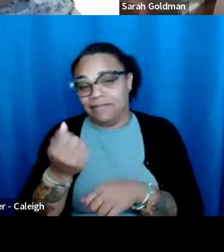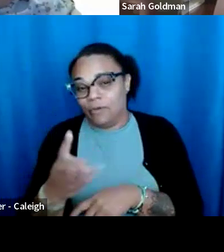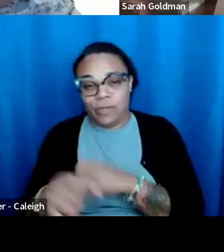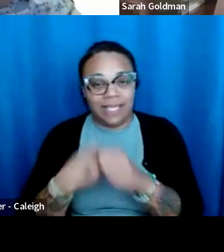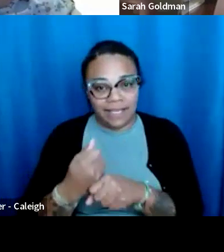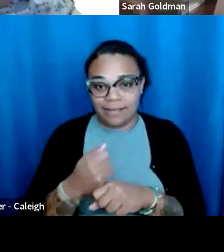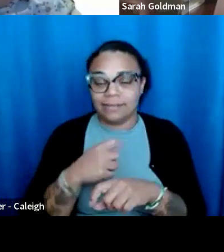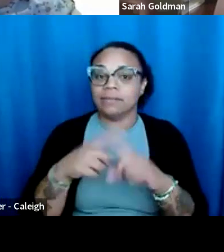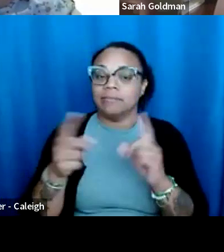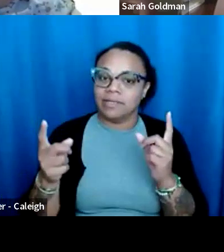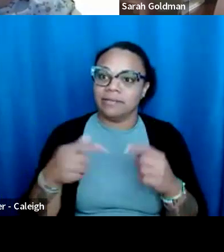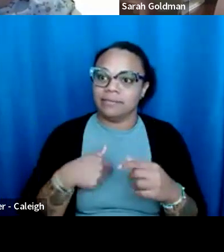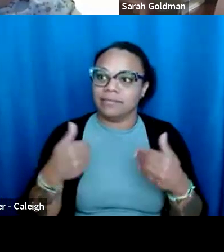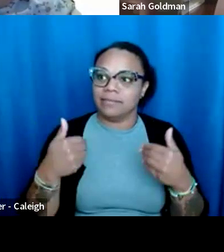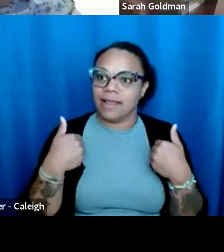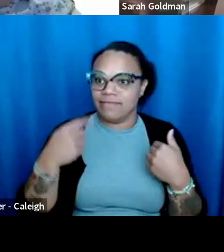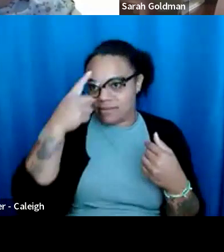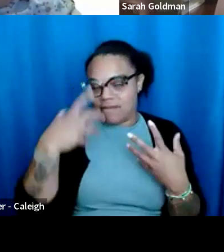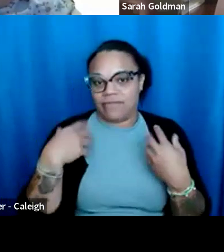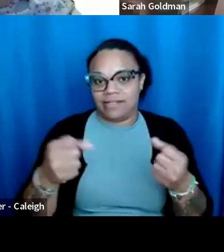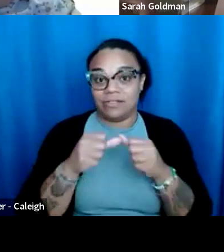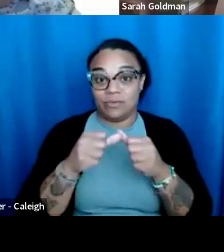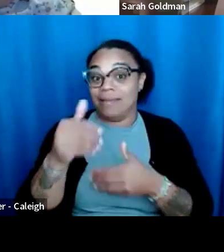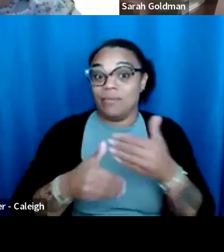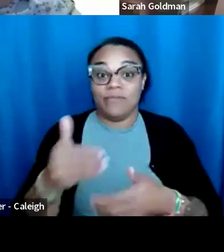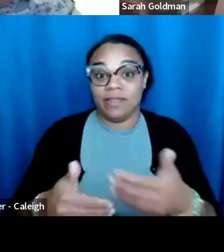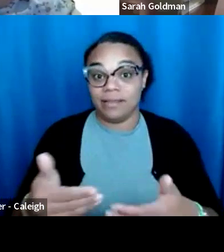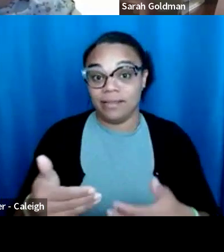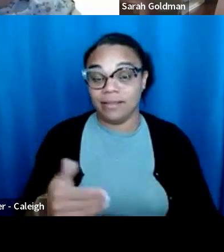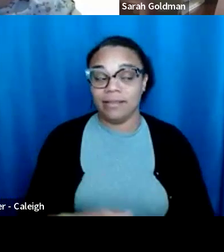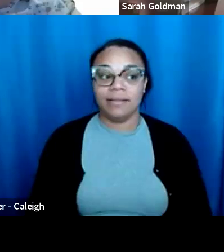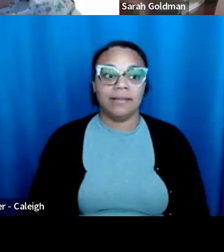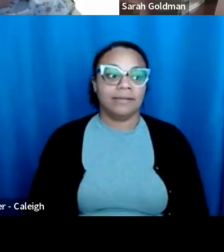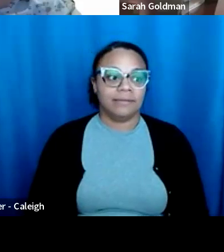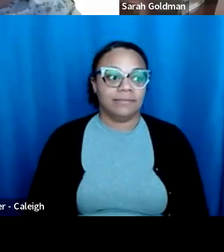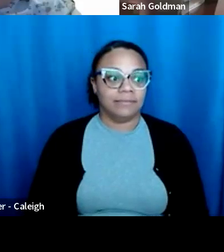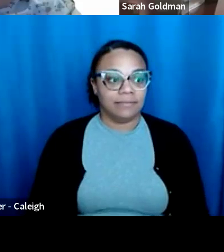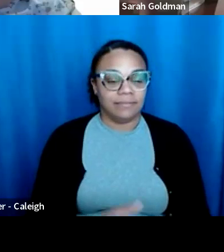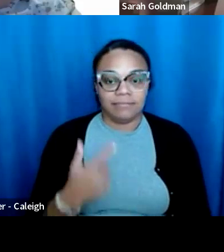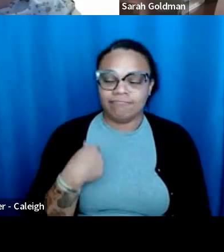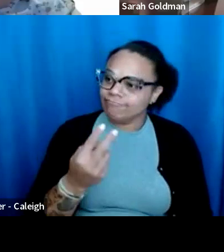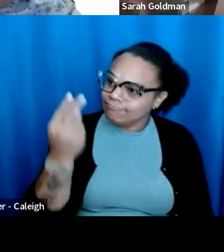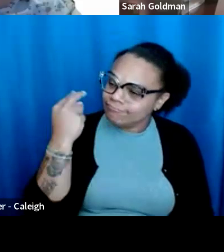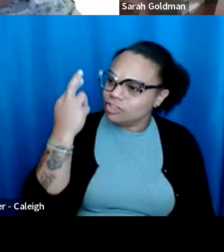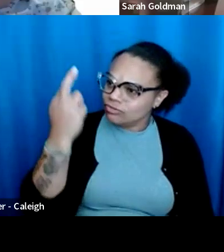Kind of the confidence to keep moving forward is that this has been done, this has happened before,